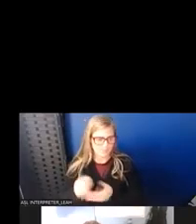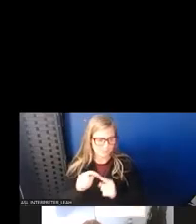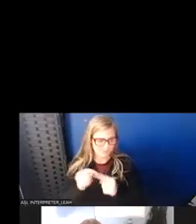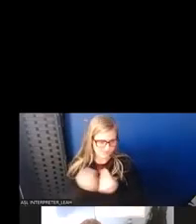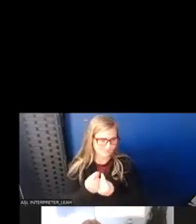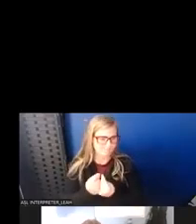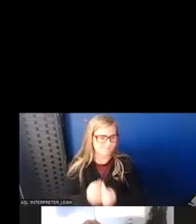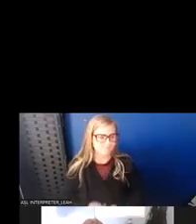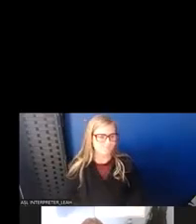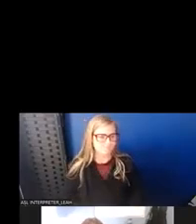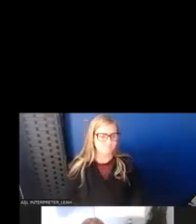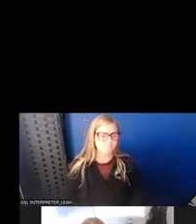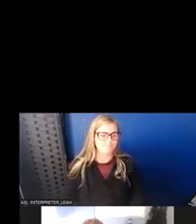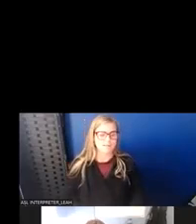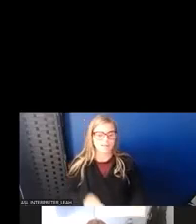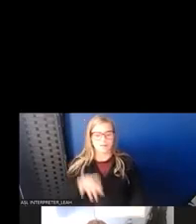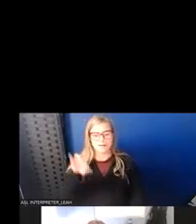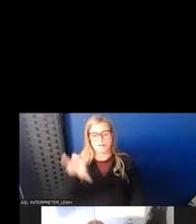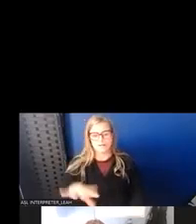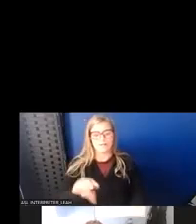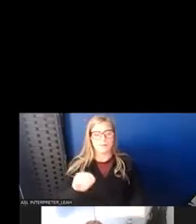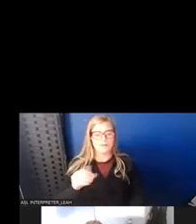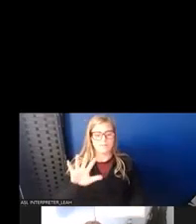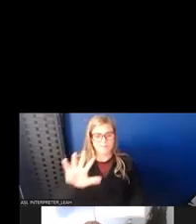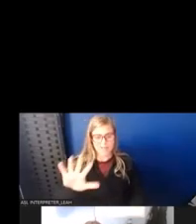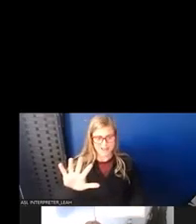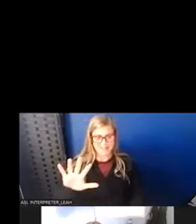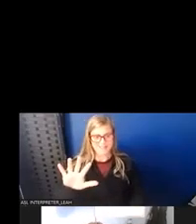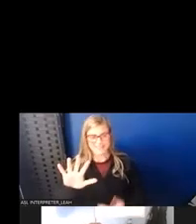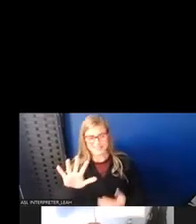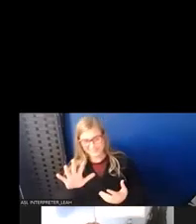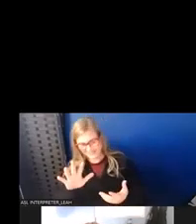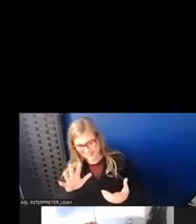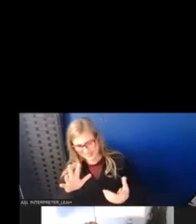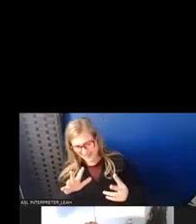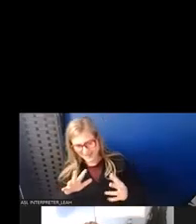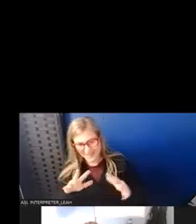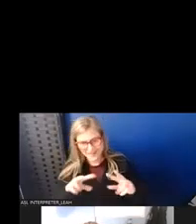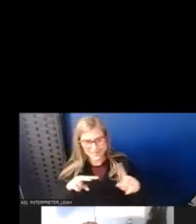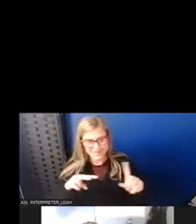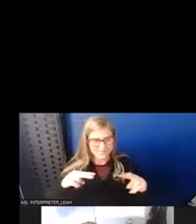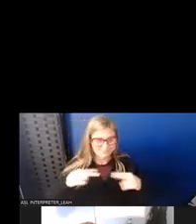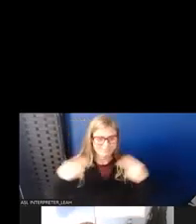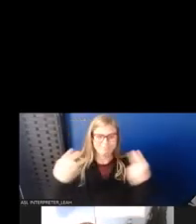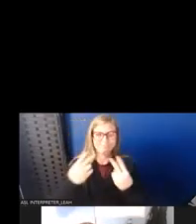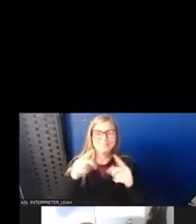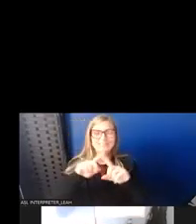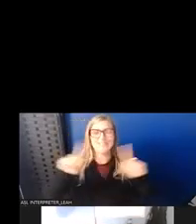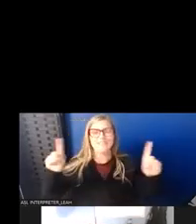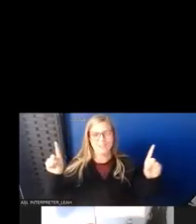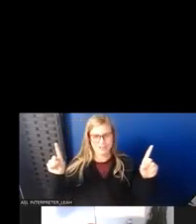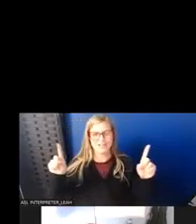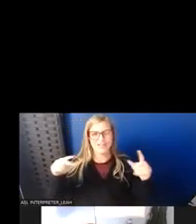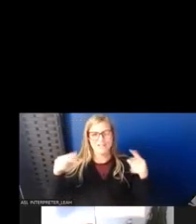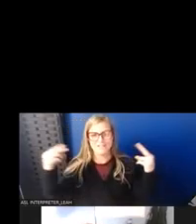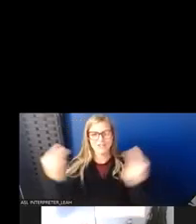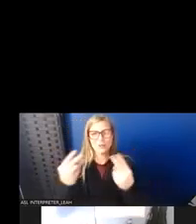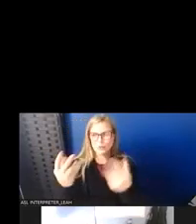Tip #5. Elicit divergent views. So one of the things that we often struggle with, especially